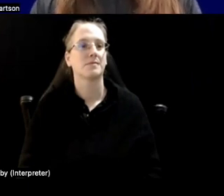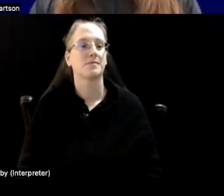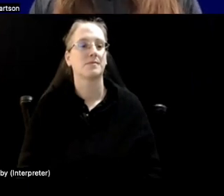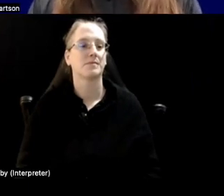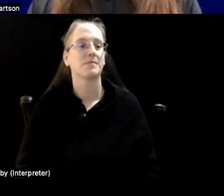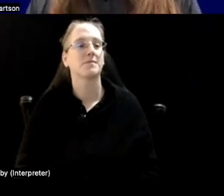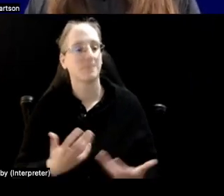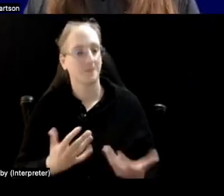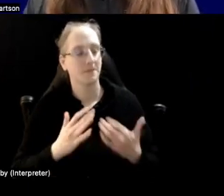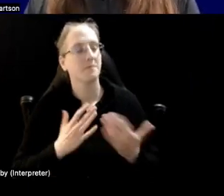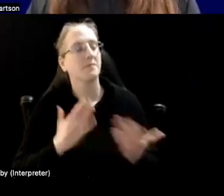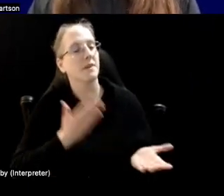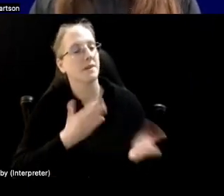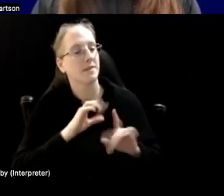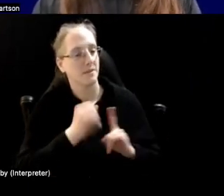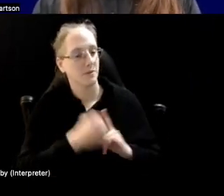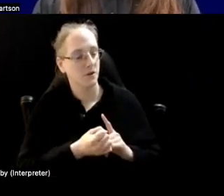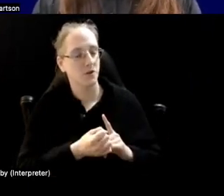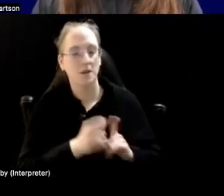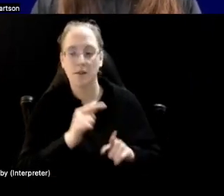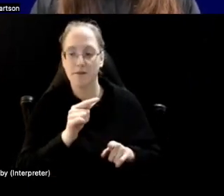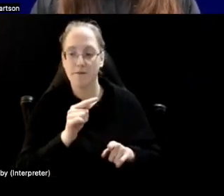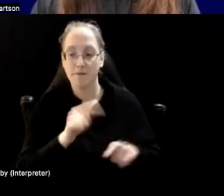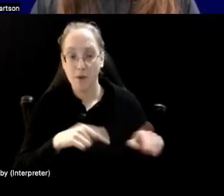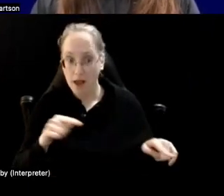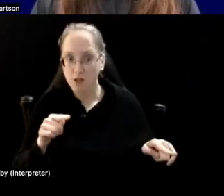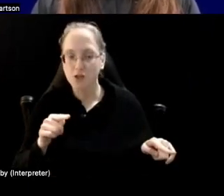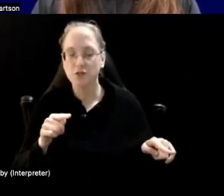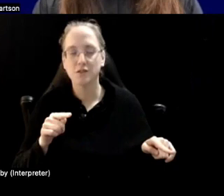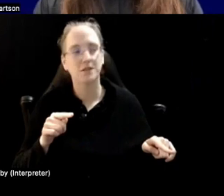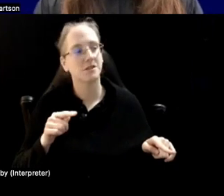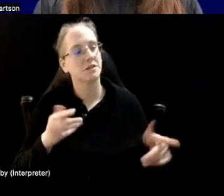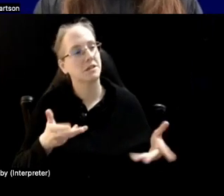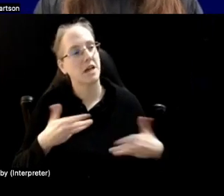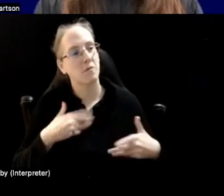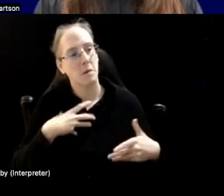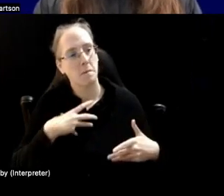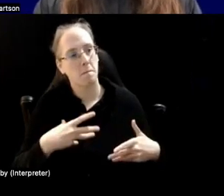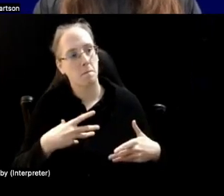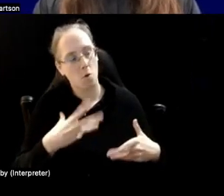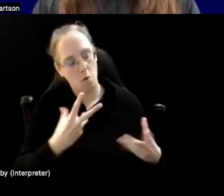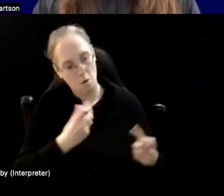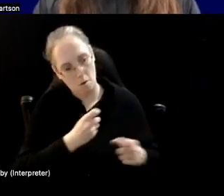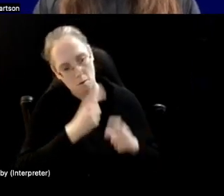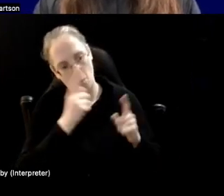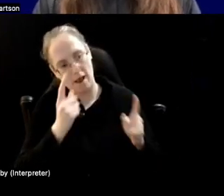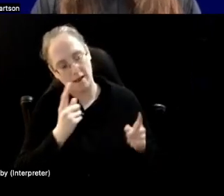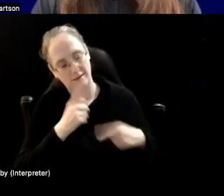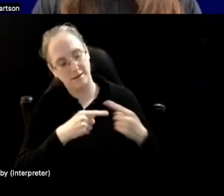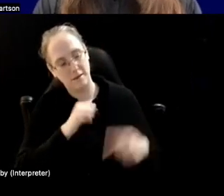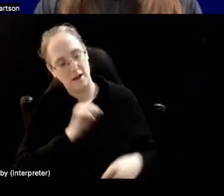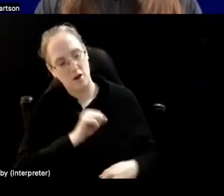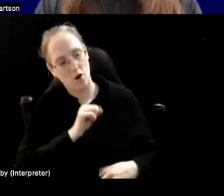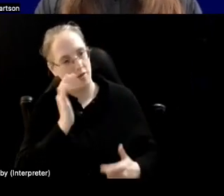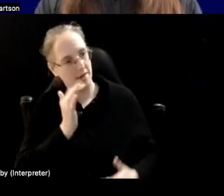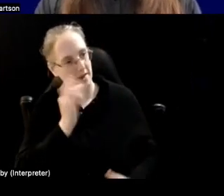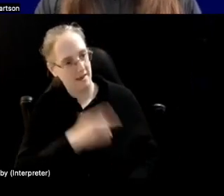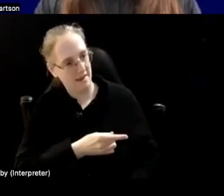In this situation, that variation just gave me a lot more insight into her thinking and her